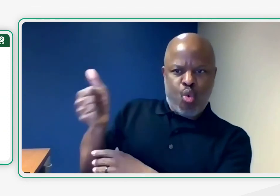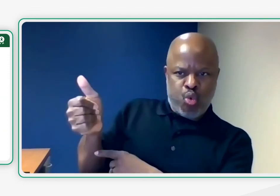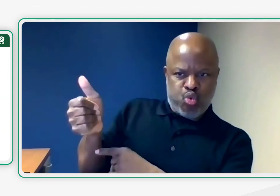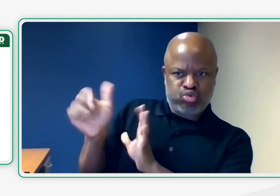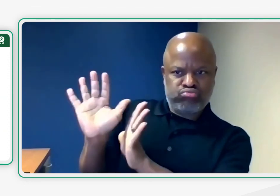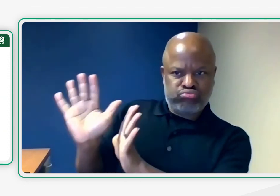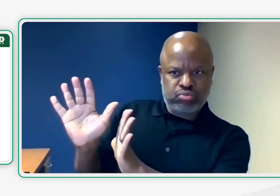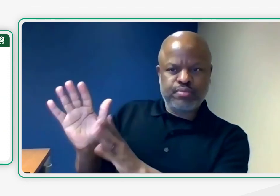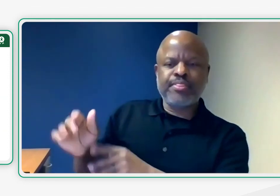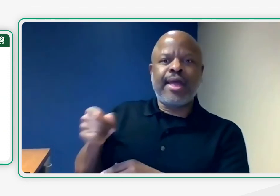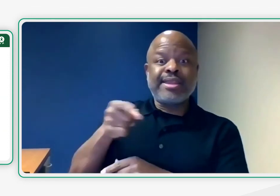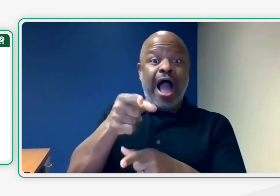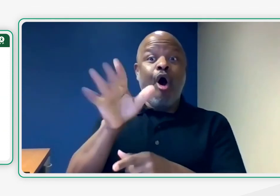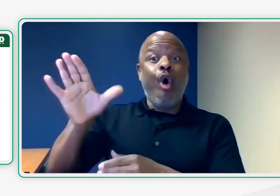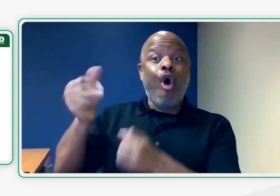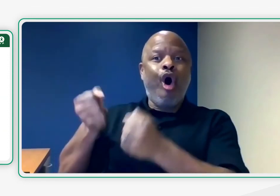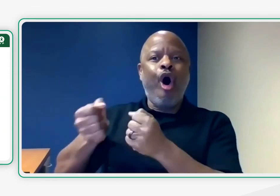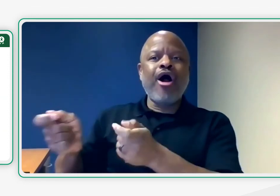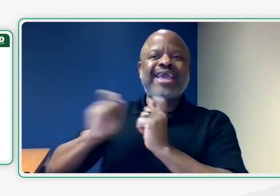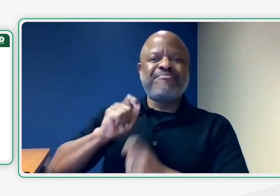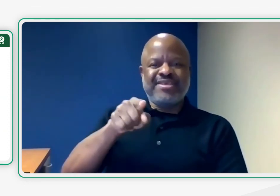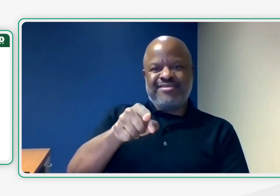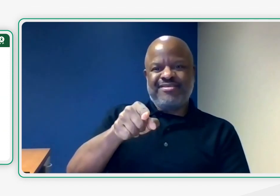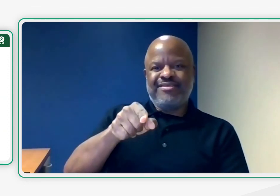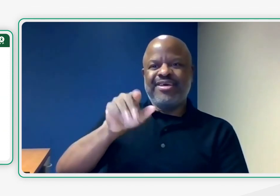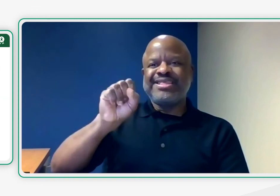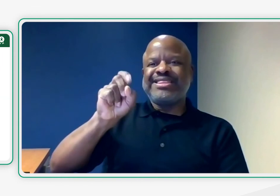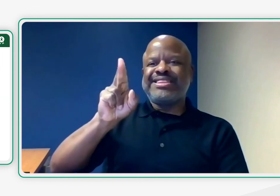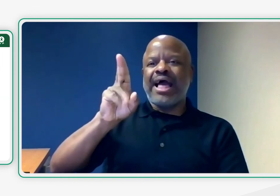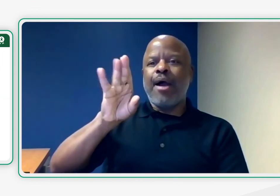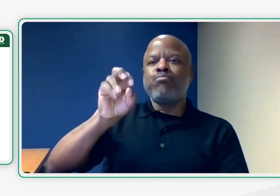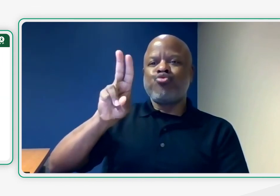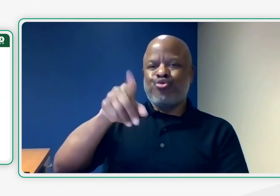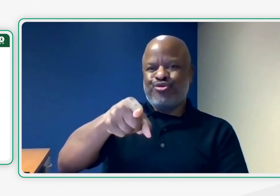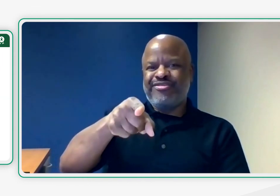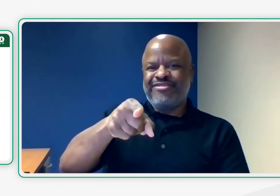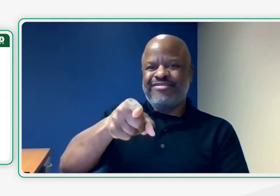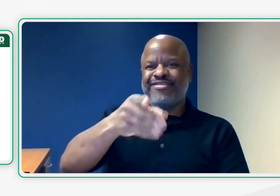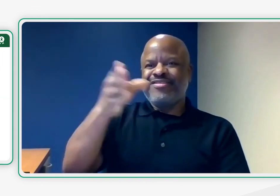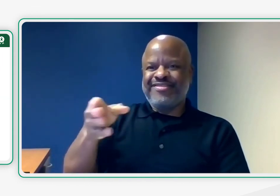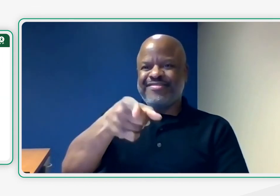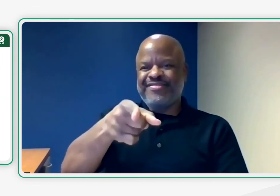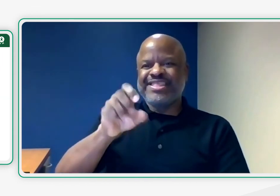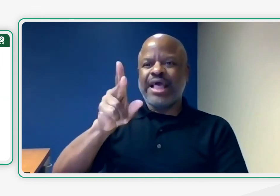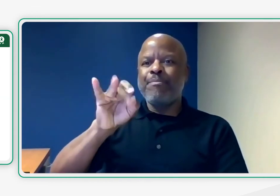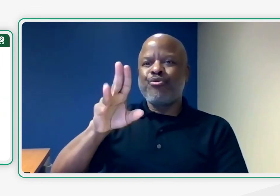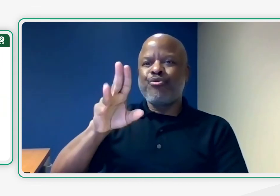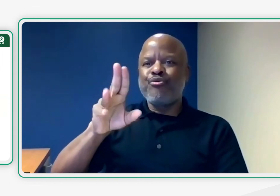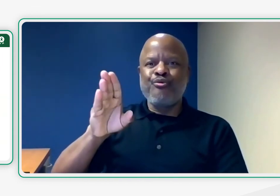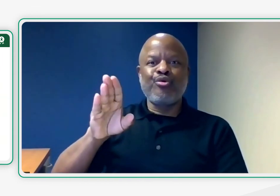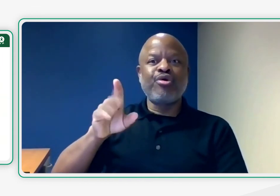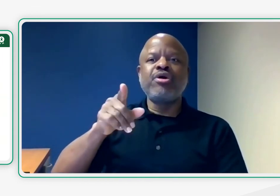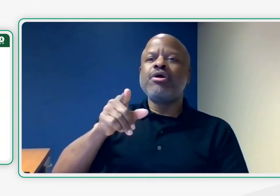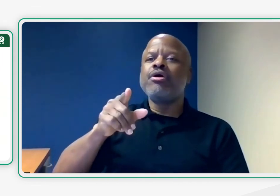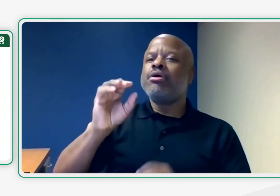So, you’re buying a new car, right?” If she bought a new car, the decision